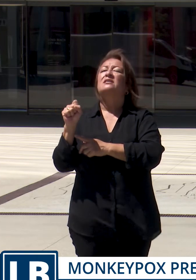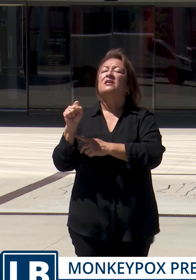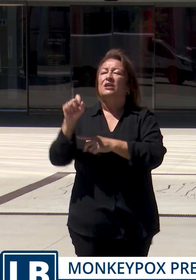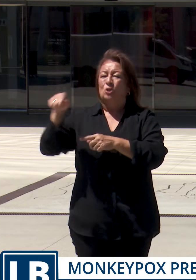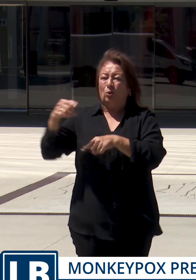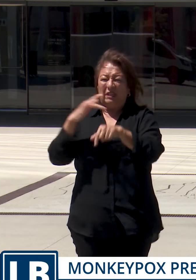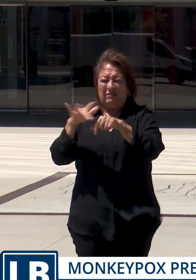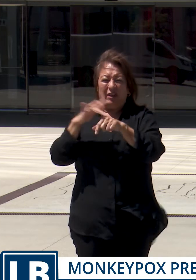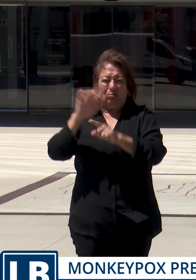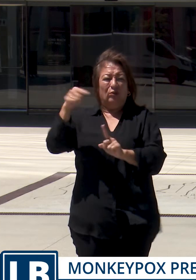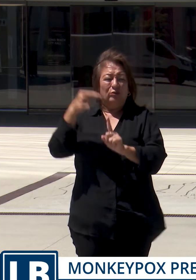in long